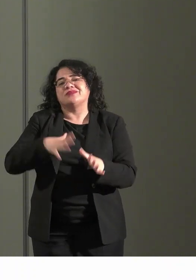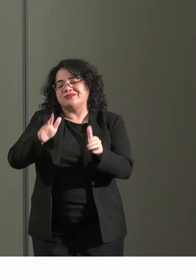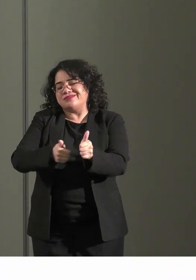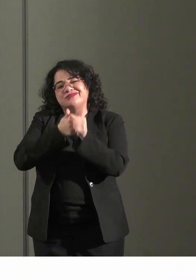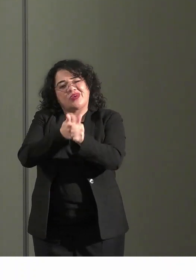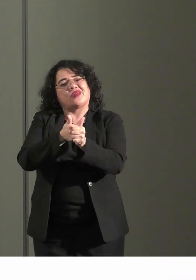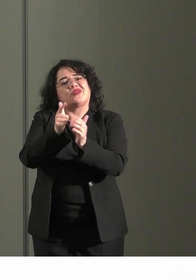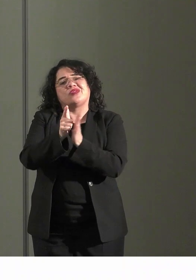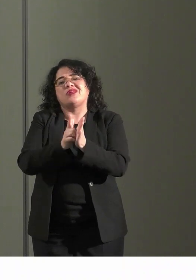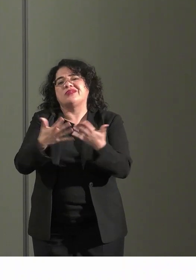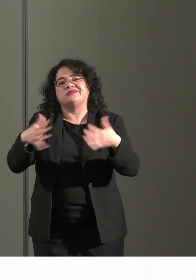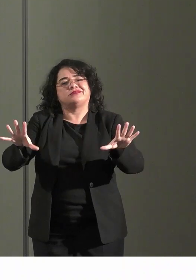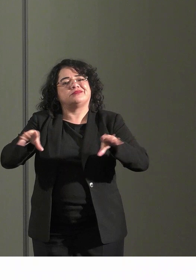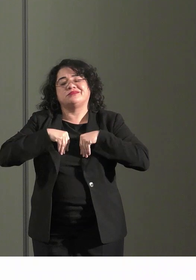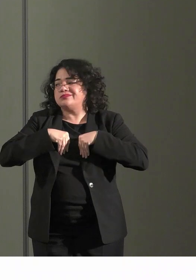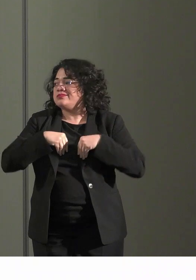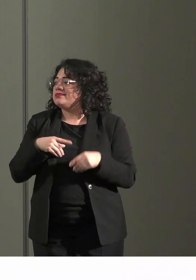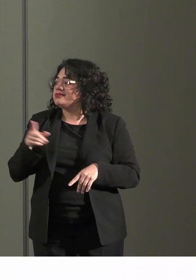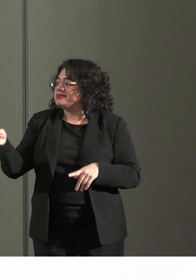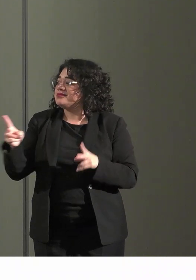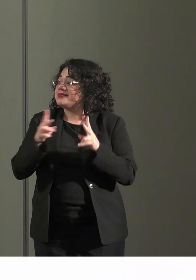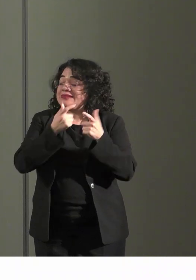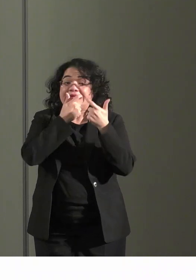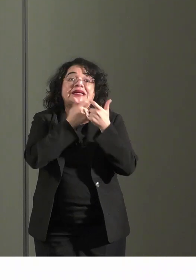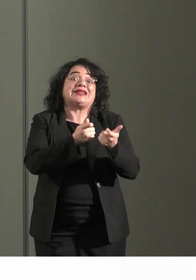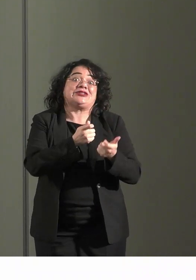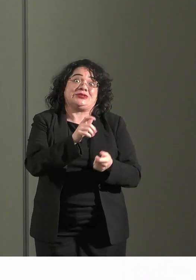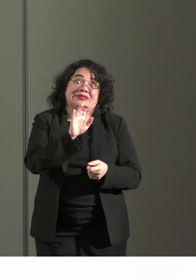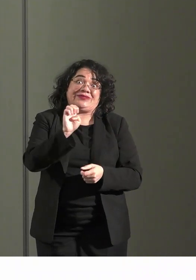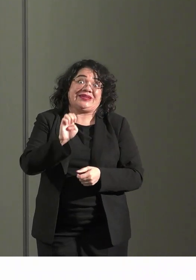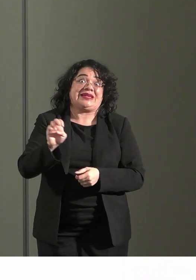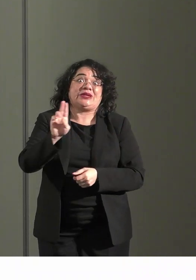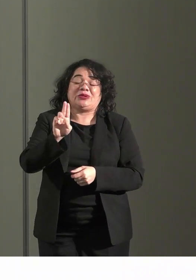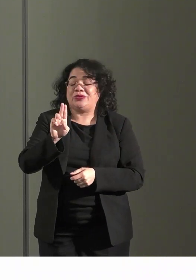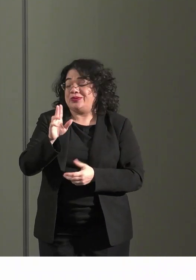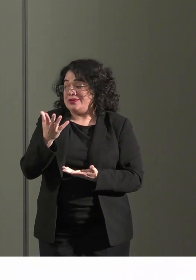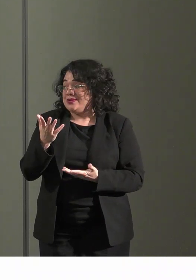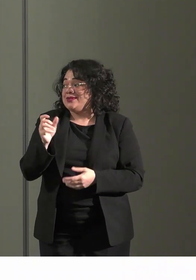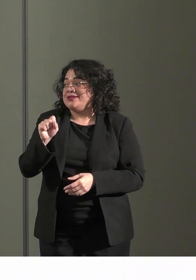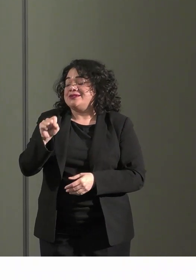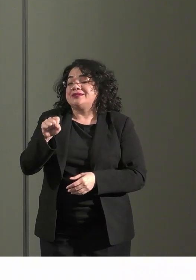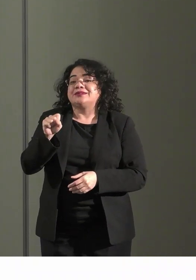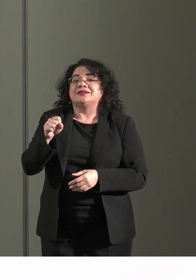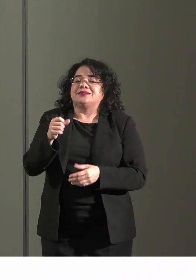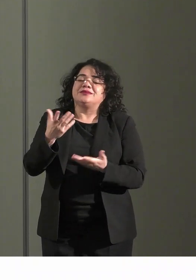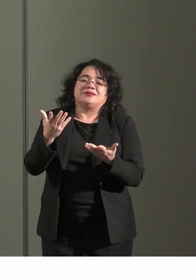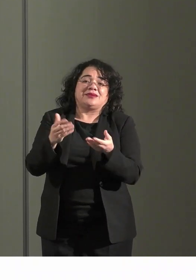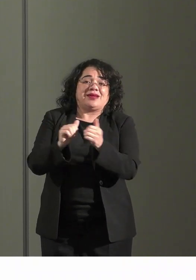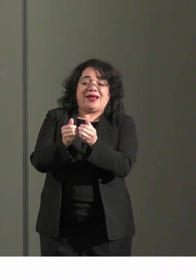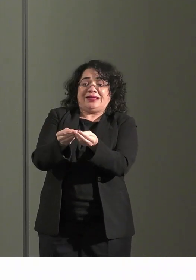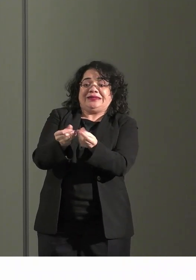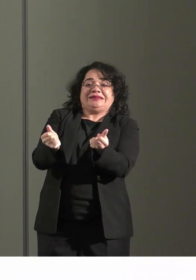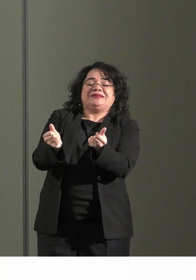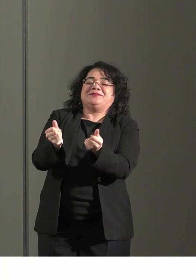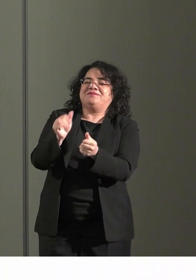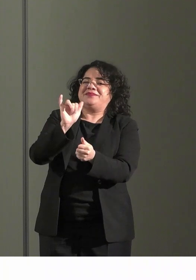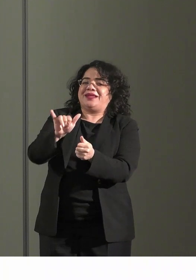This is an interesting question and right for resolution. To give background in the